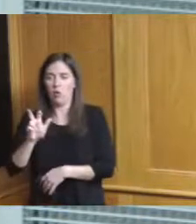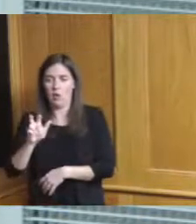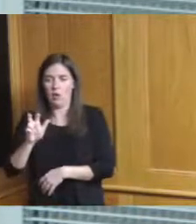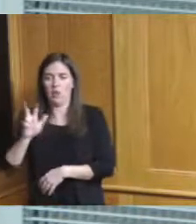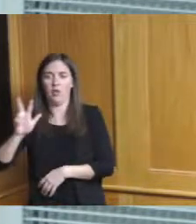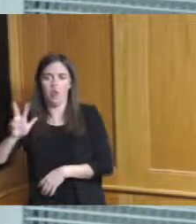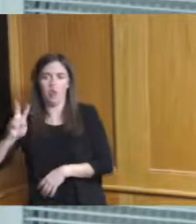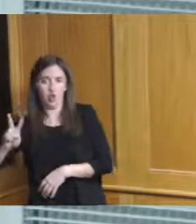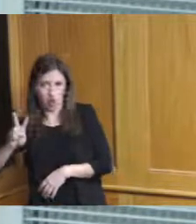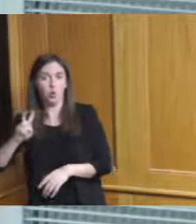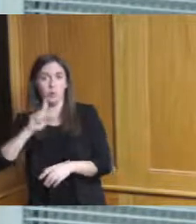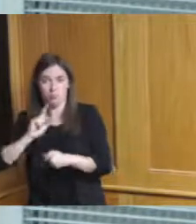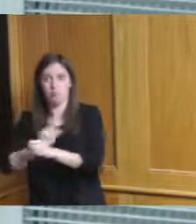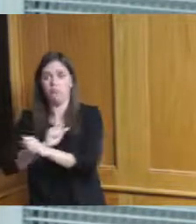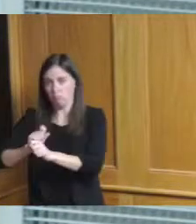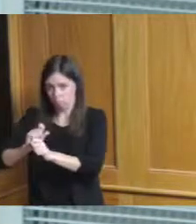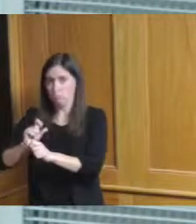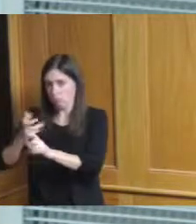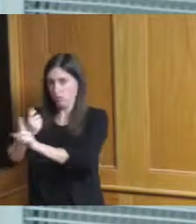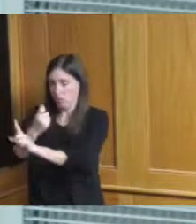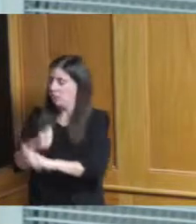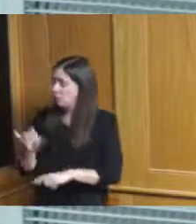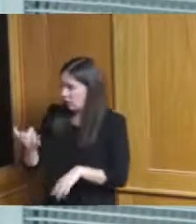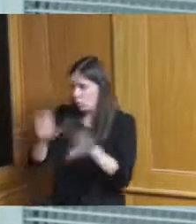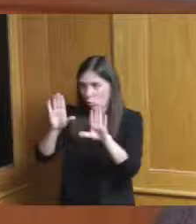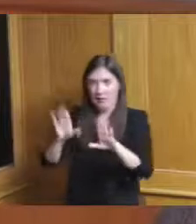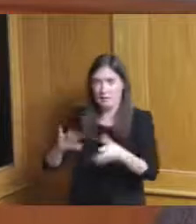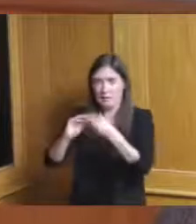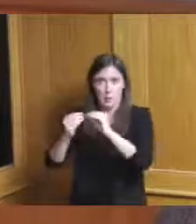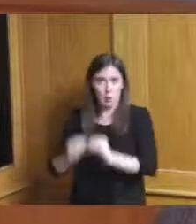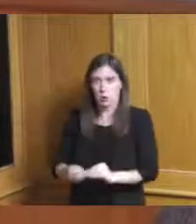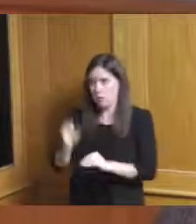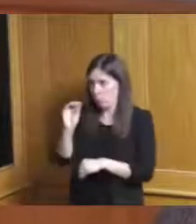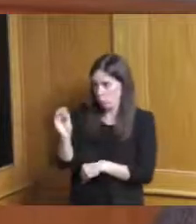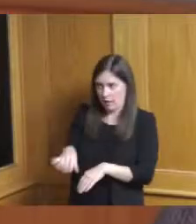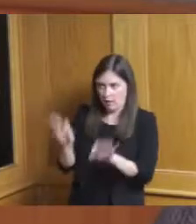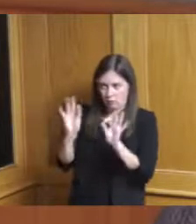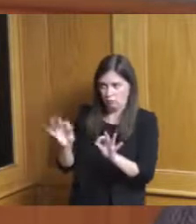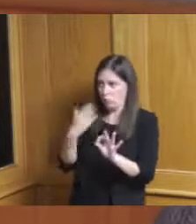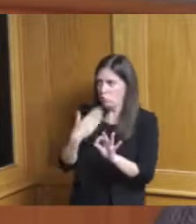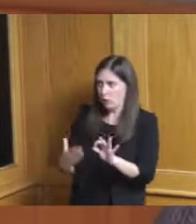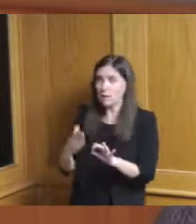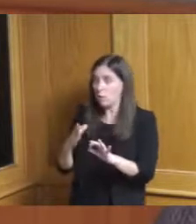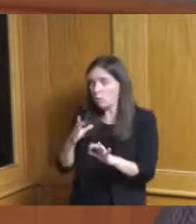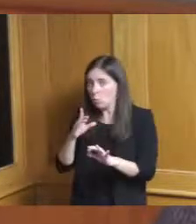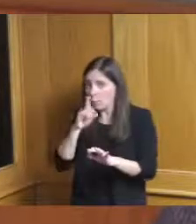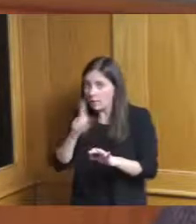so those are really great percentages and and were well over in both categories and